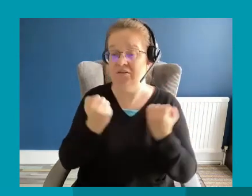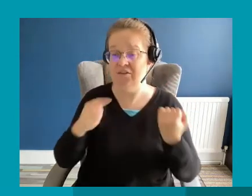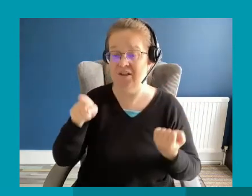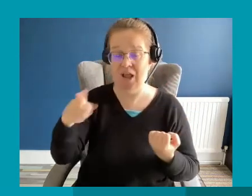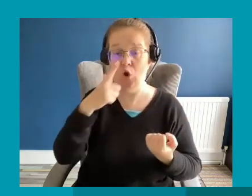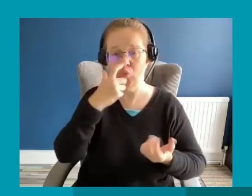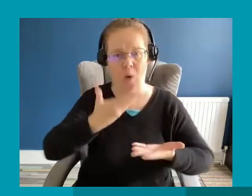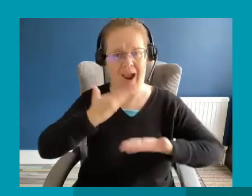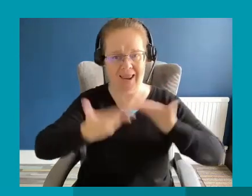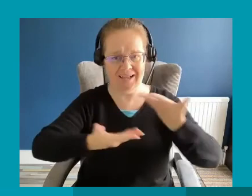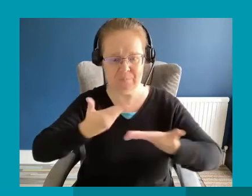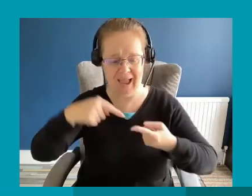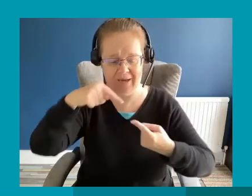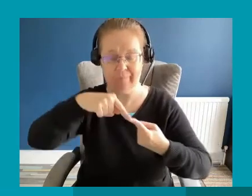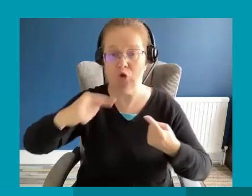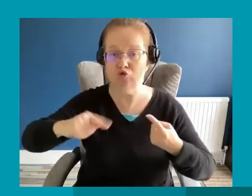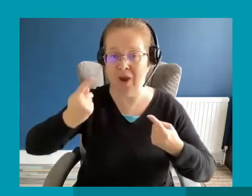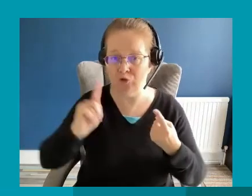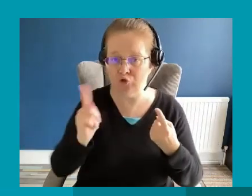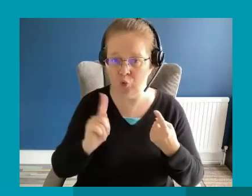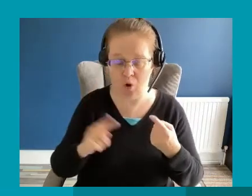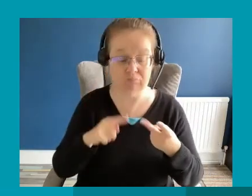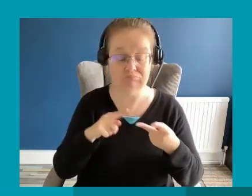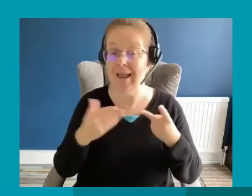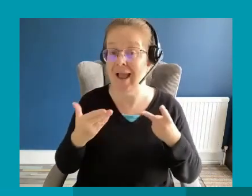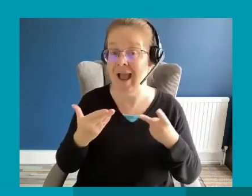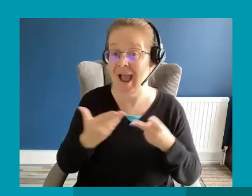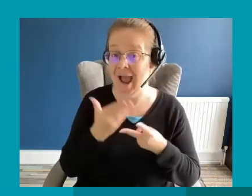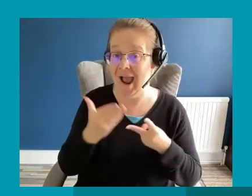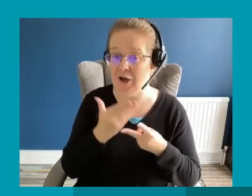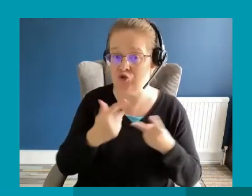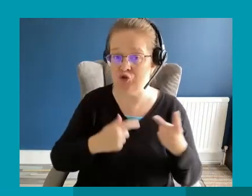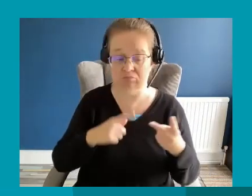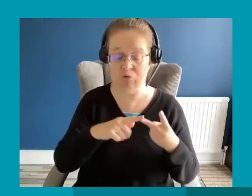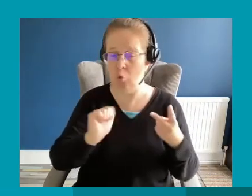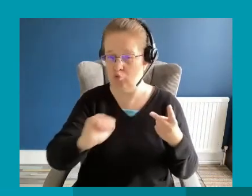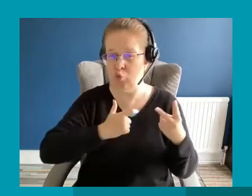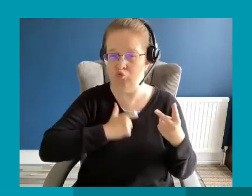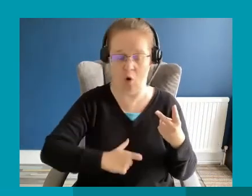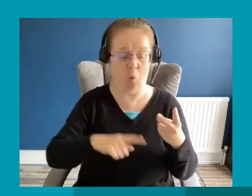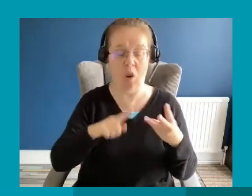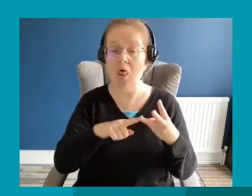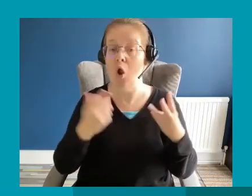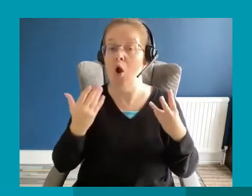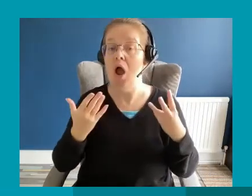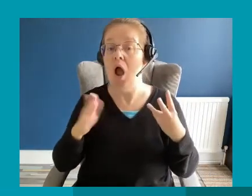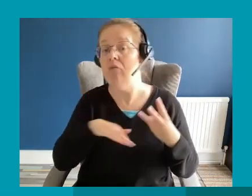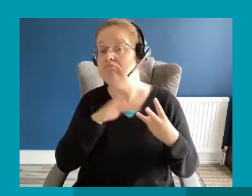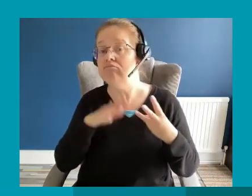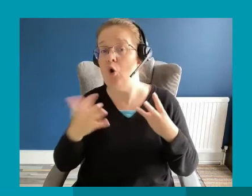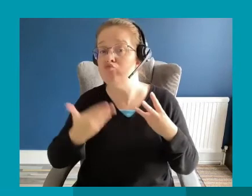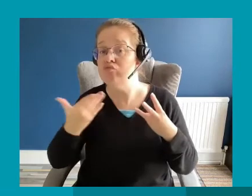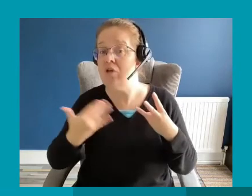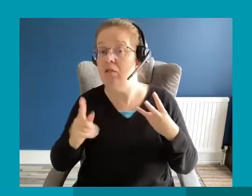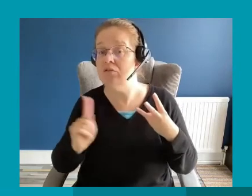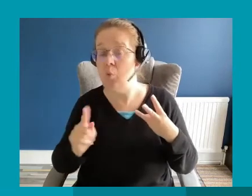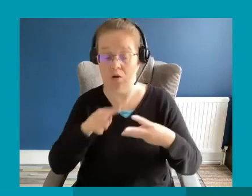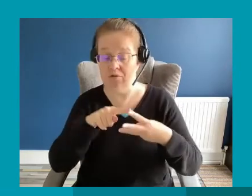what action or role you played, and what was the result of that for anybody who's interested in using this formula,